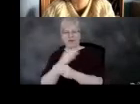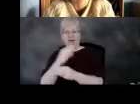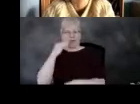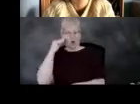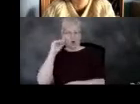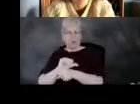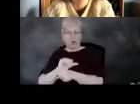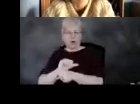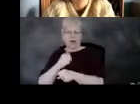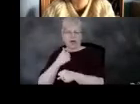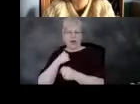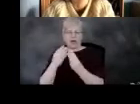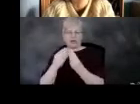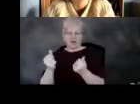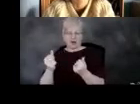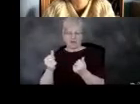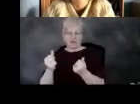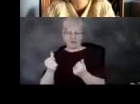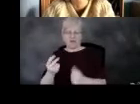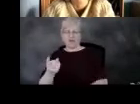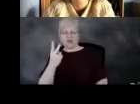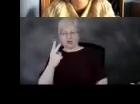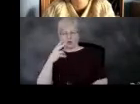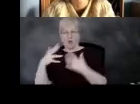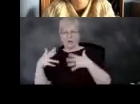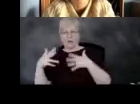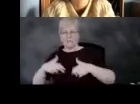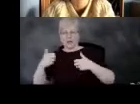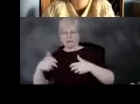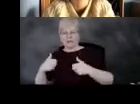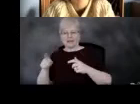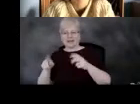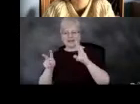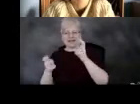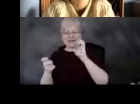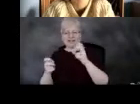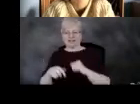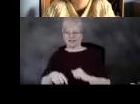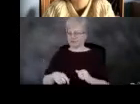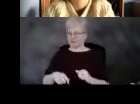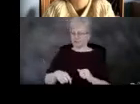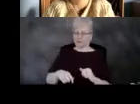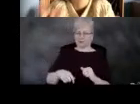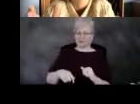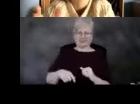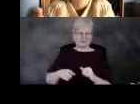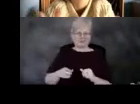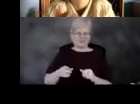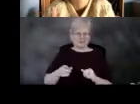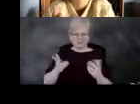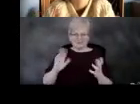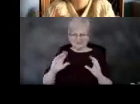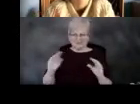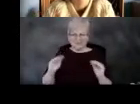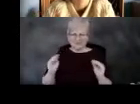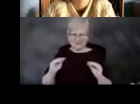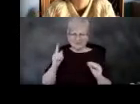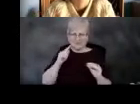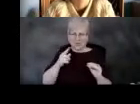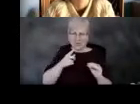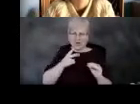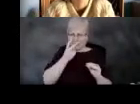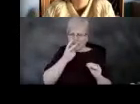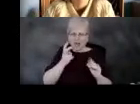17:28:52 That doesn't give a blind or low-vision person enough detail about what is happening.